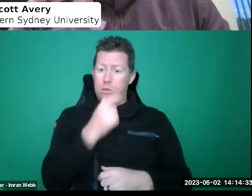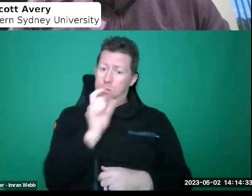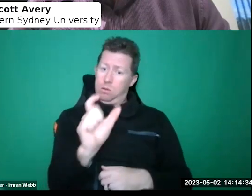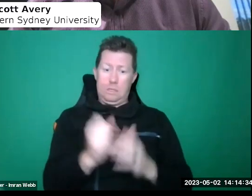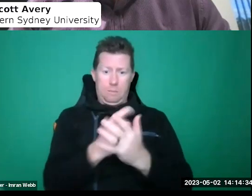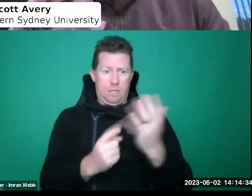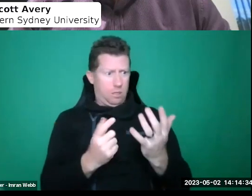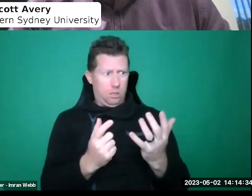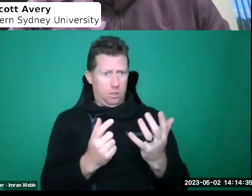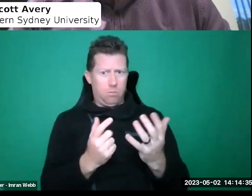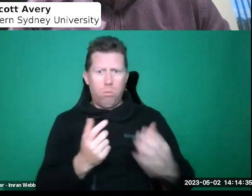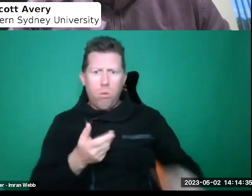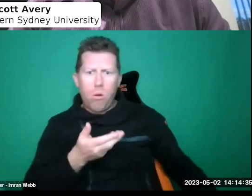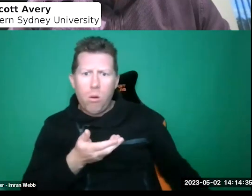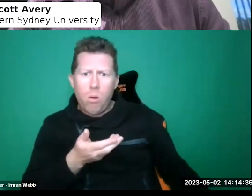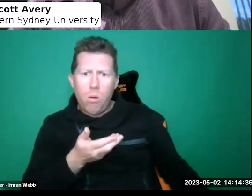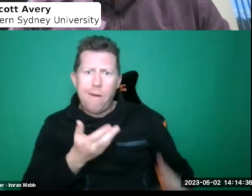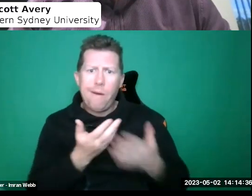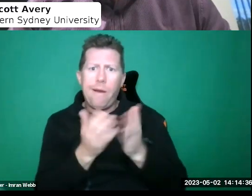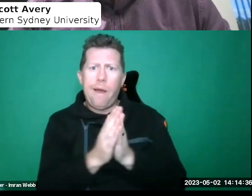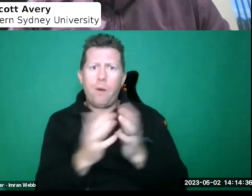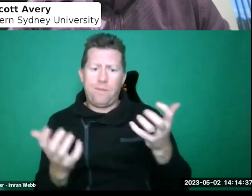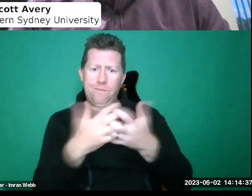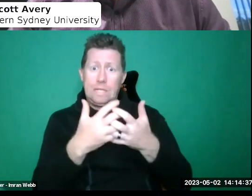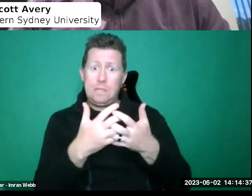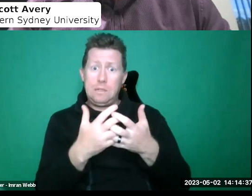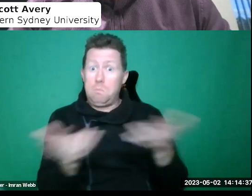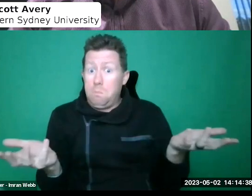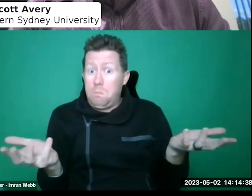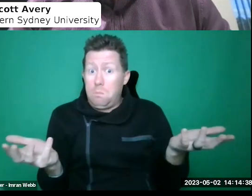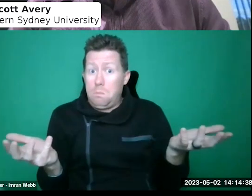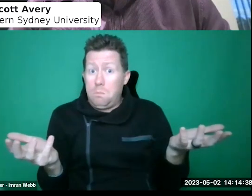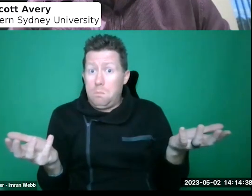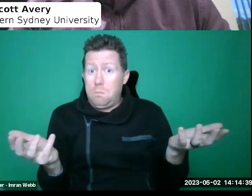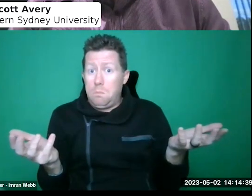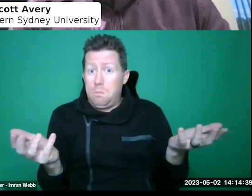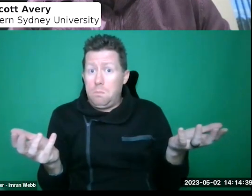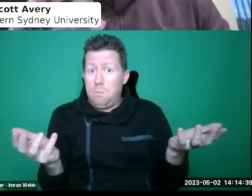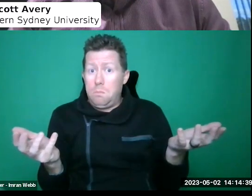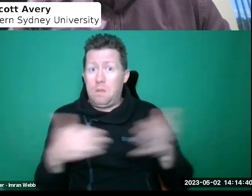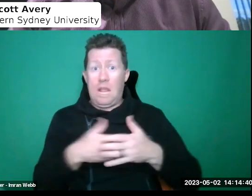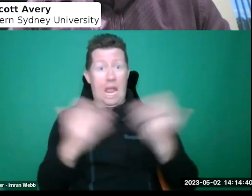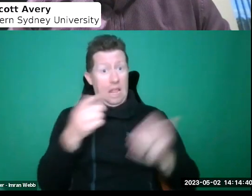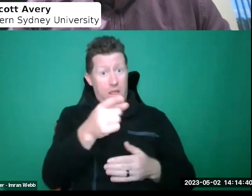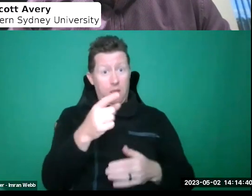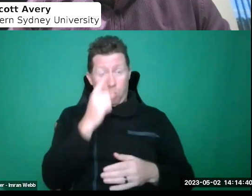someone identifying as having a disability, is there anything that that you wanted to suggest around